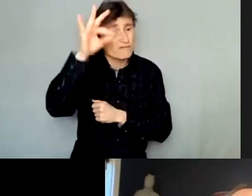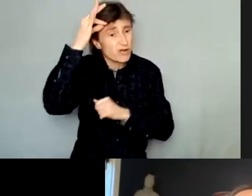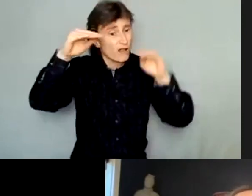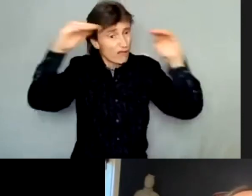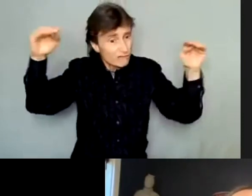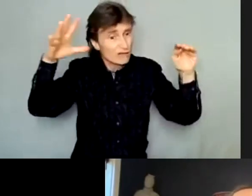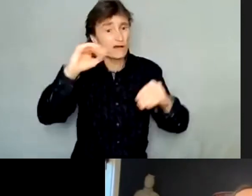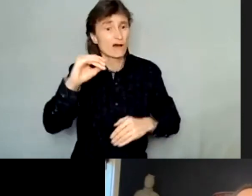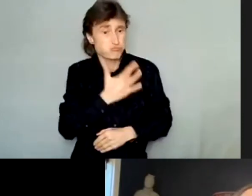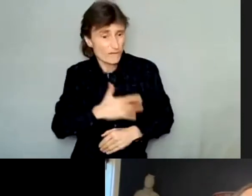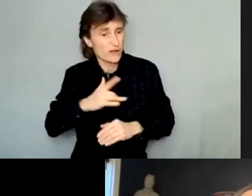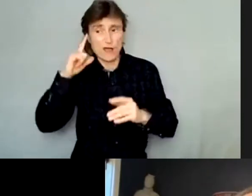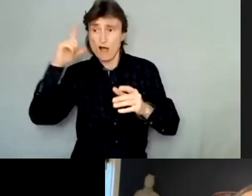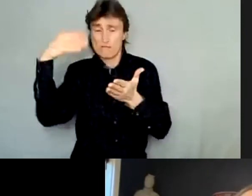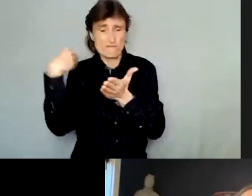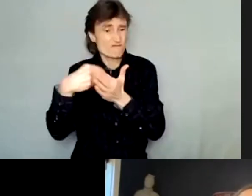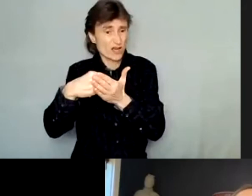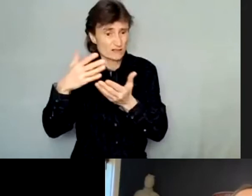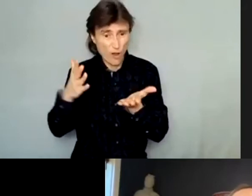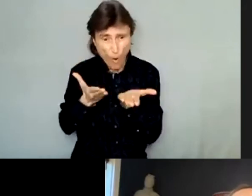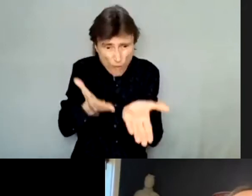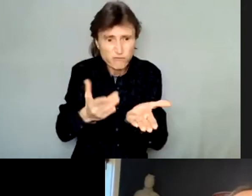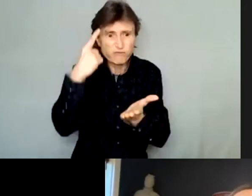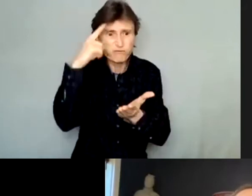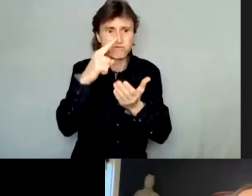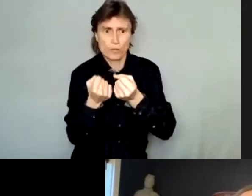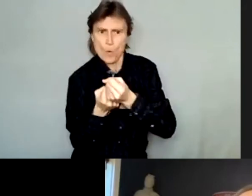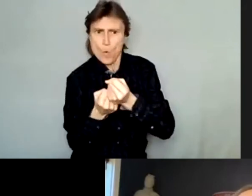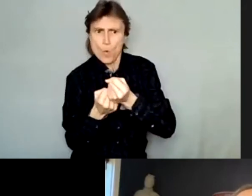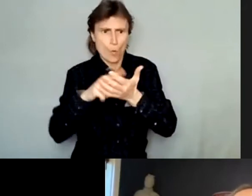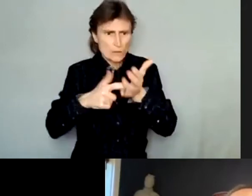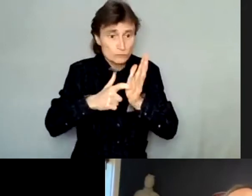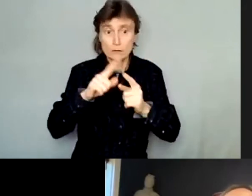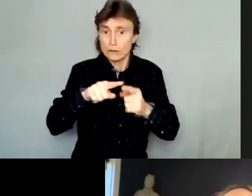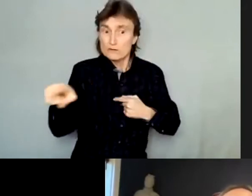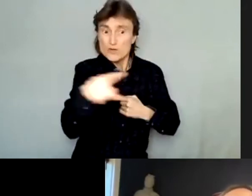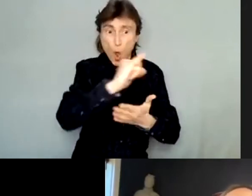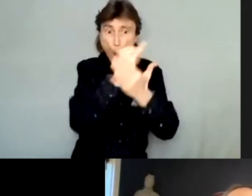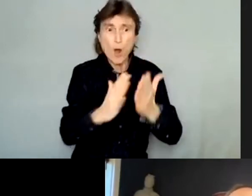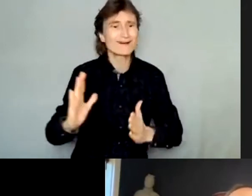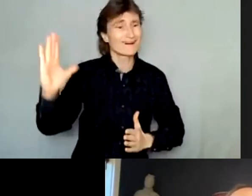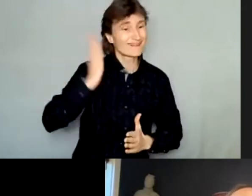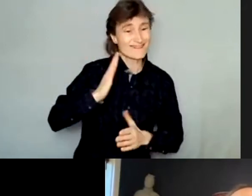All of you had to make significant decisions and changes to the way in which you create